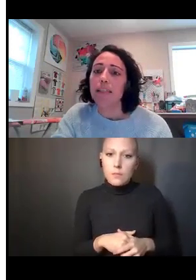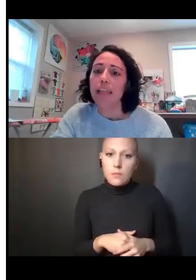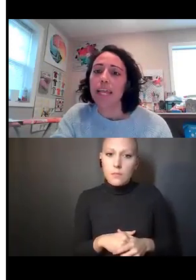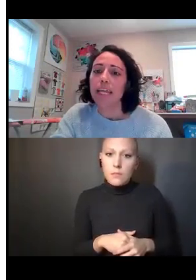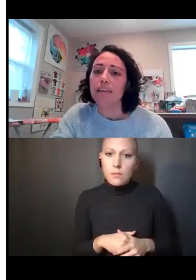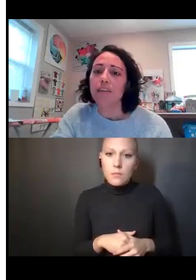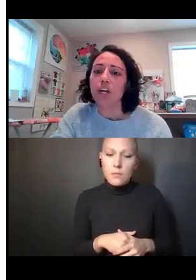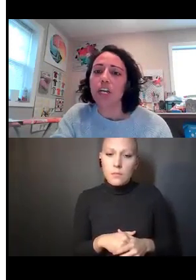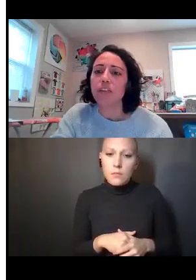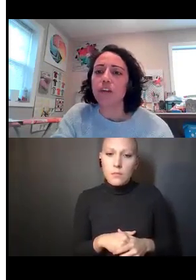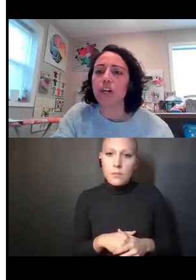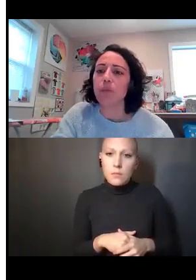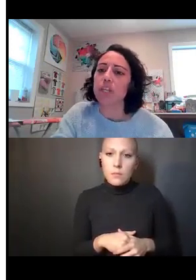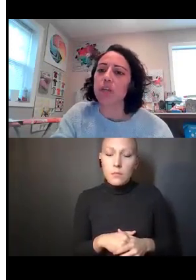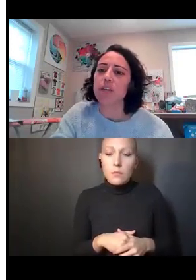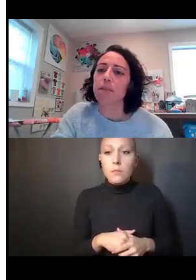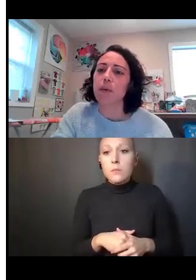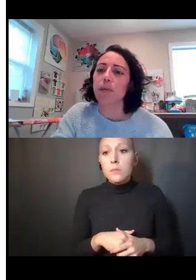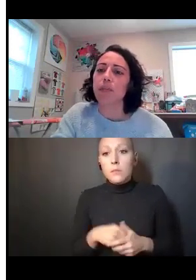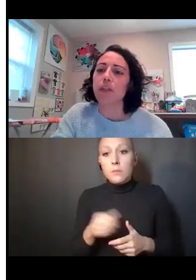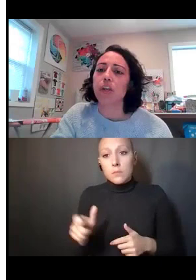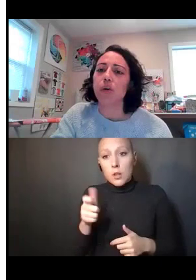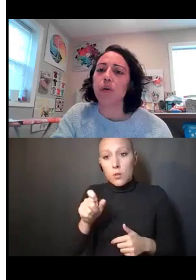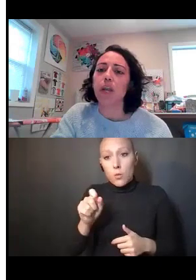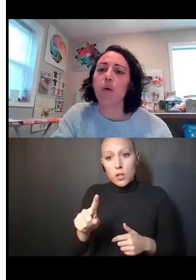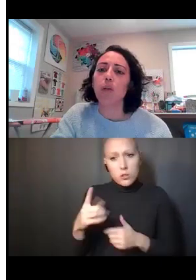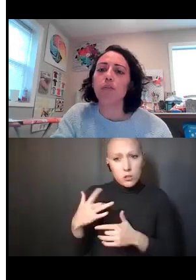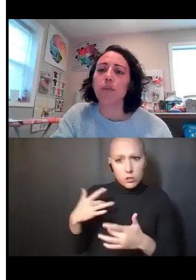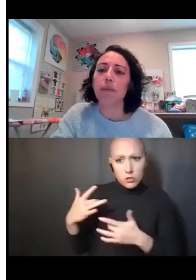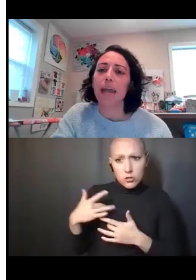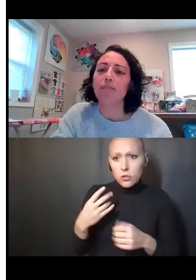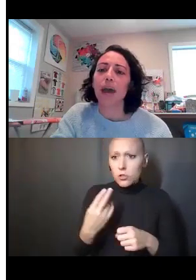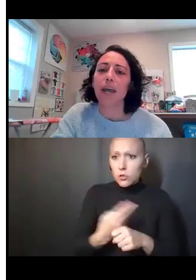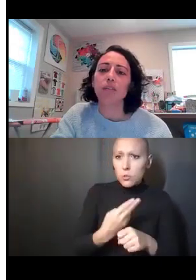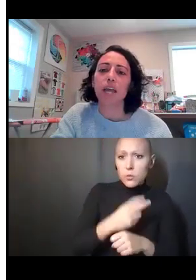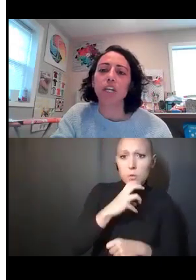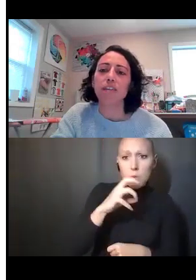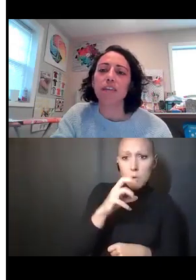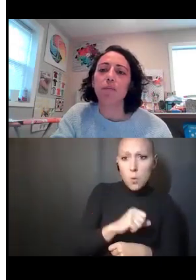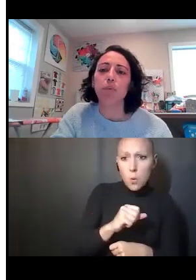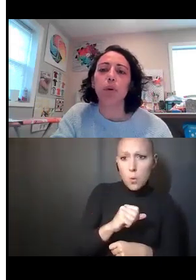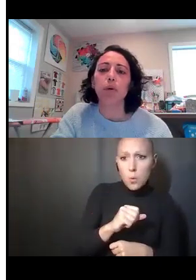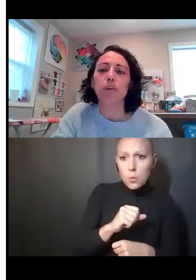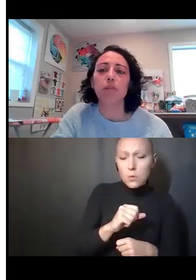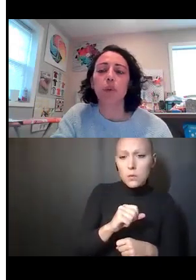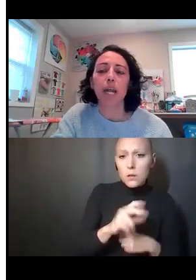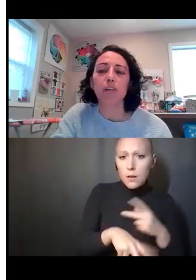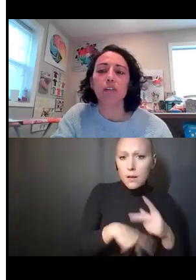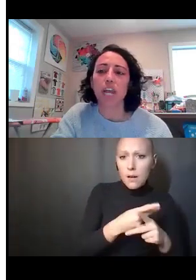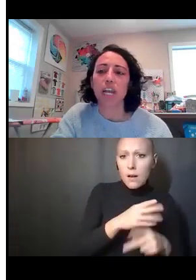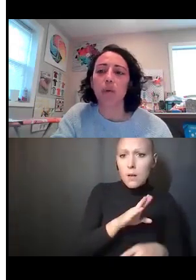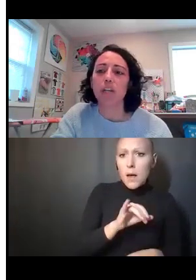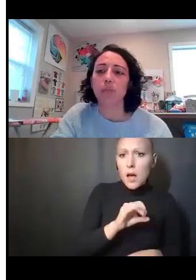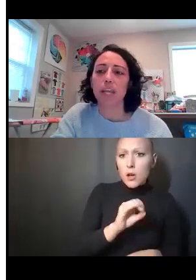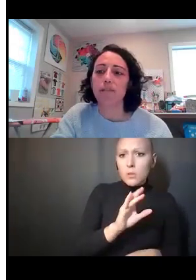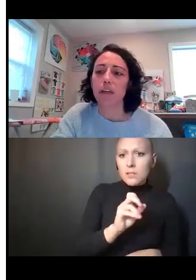And then, is there a concern with using both the new and old format of biosketches, and proposals prior to January 25?